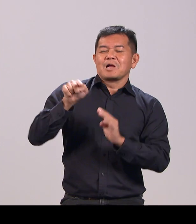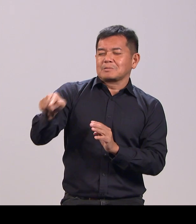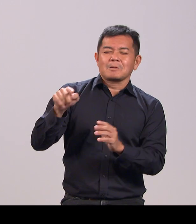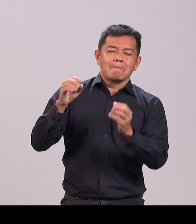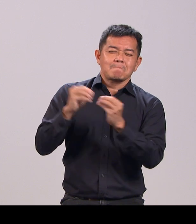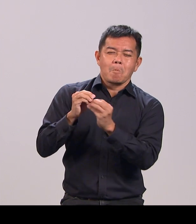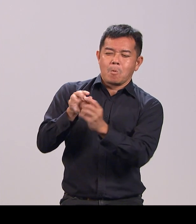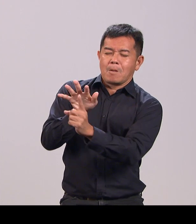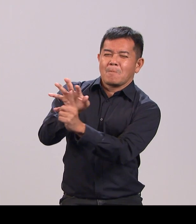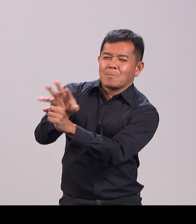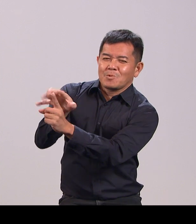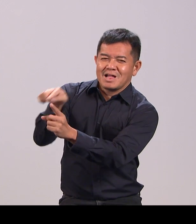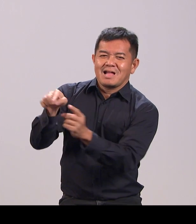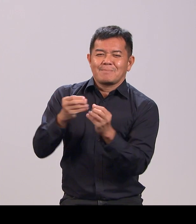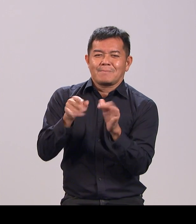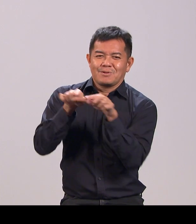Bedok and Jurong West have gone on a tea break.